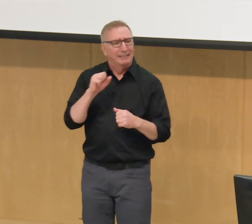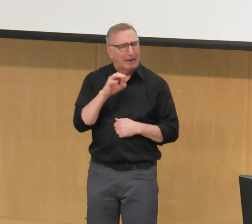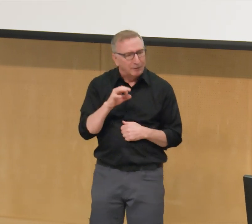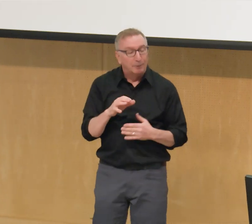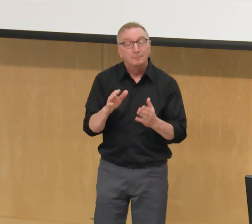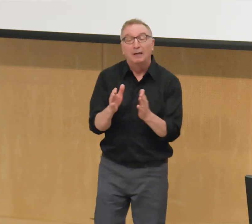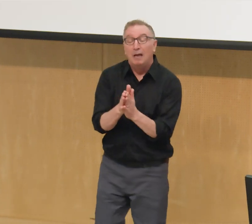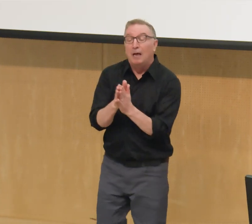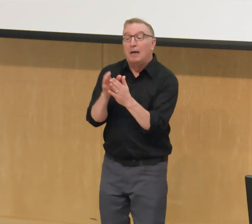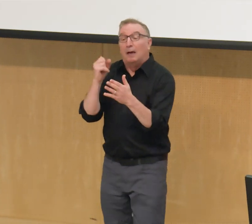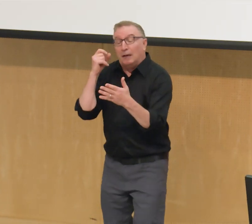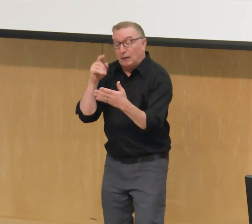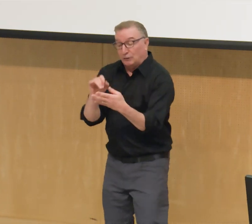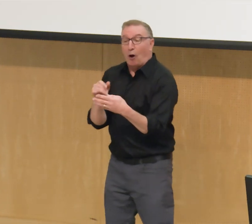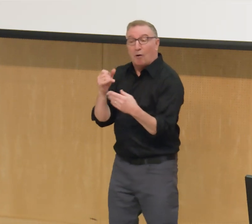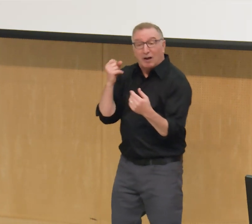And so, back to San Francisco.